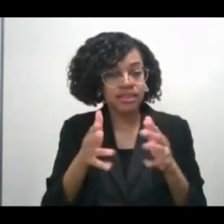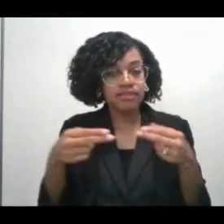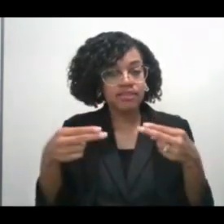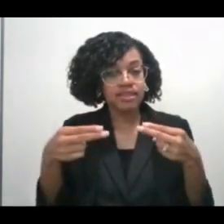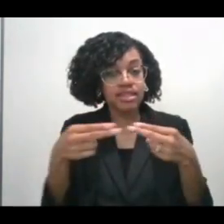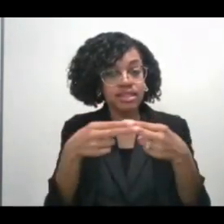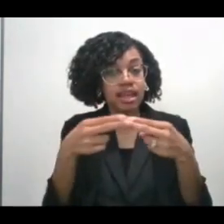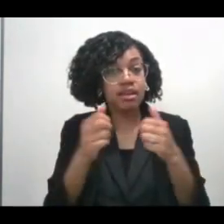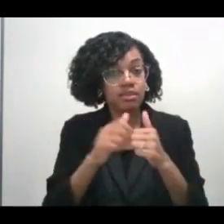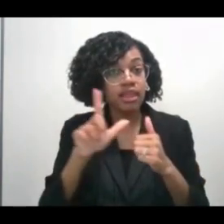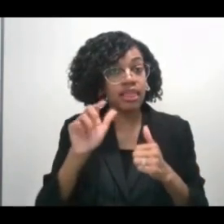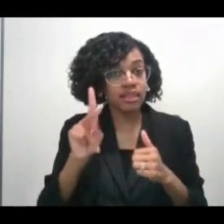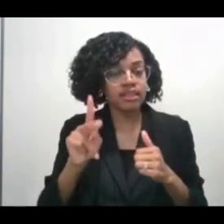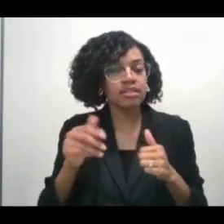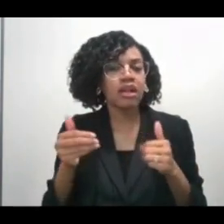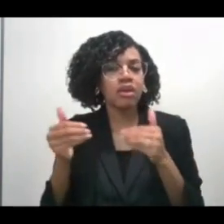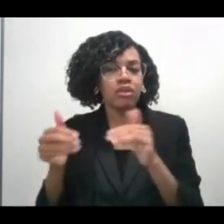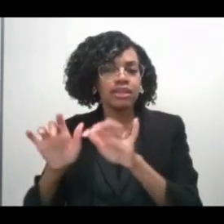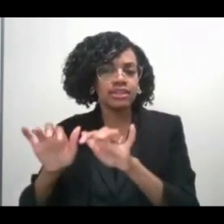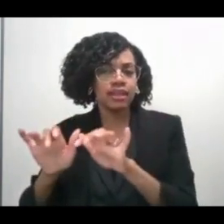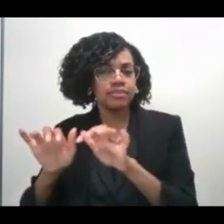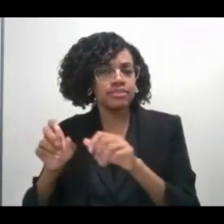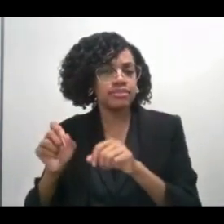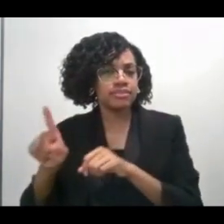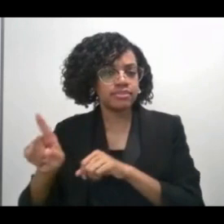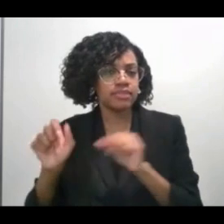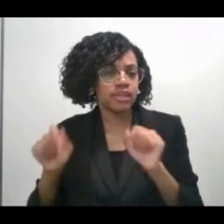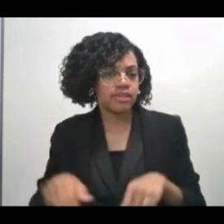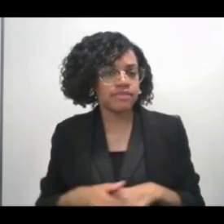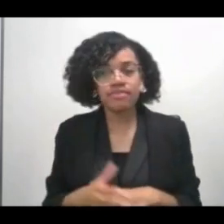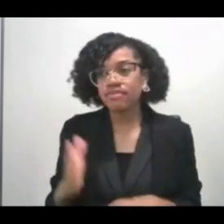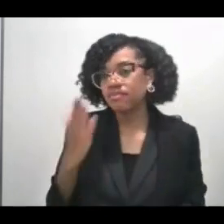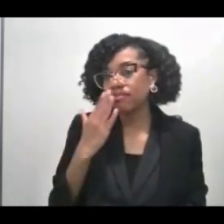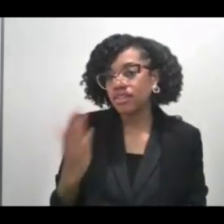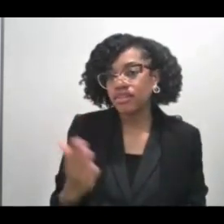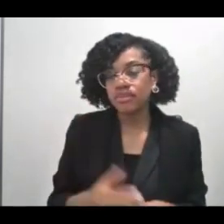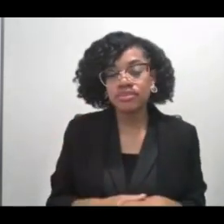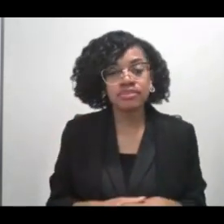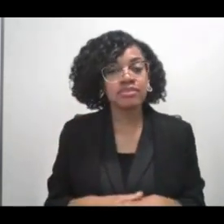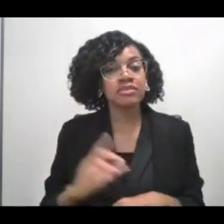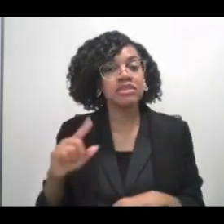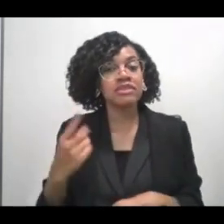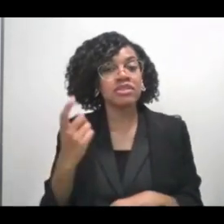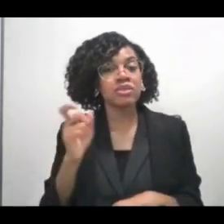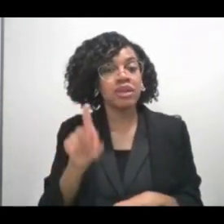ahead and type it in. So our first question is regarding In